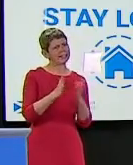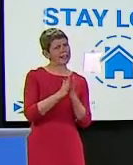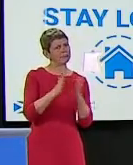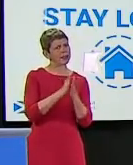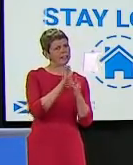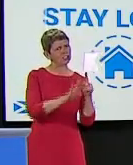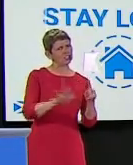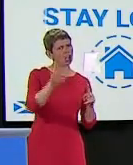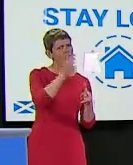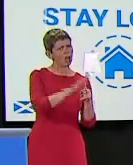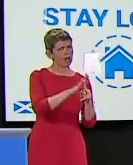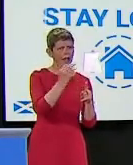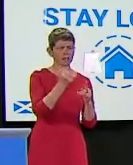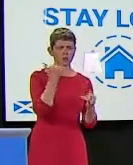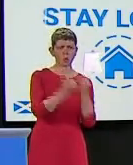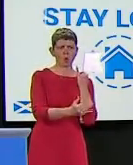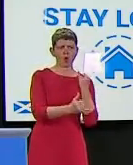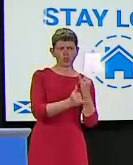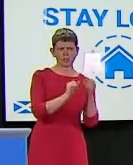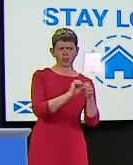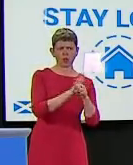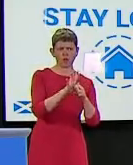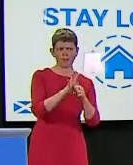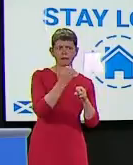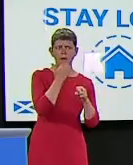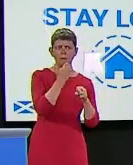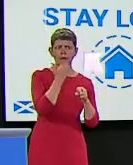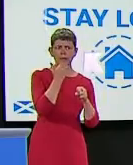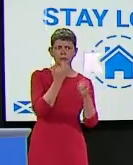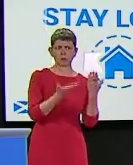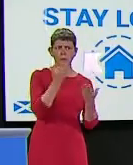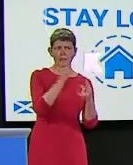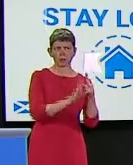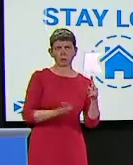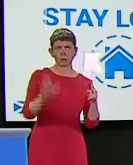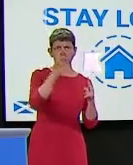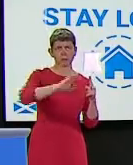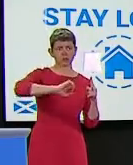rate in Scotland in which appears to be a lot higher than the rest of the country so